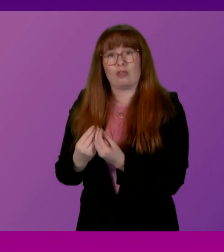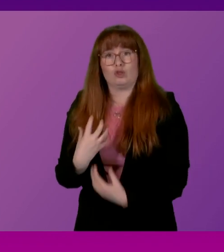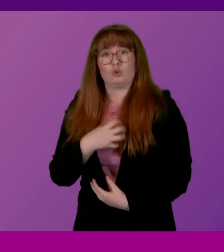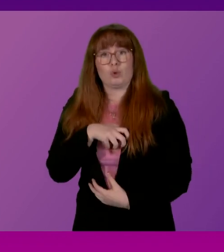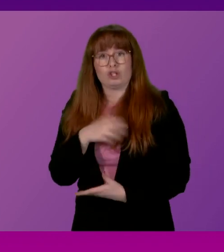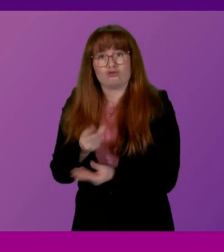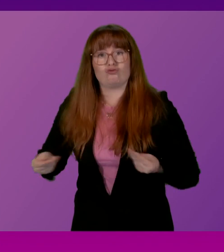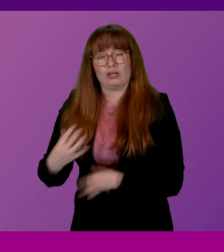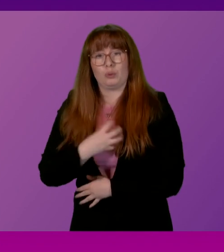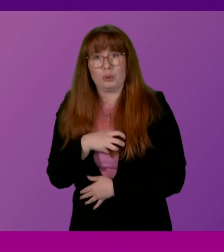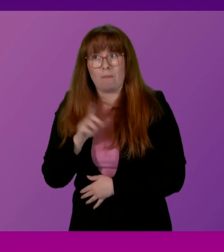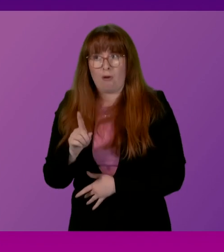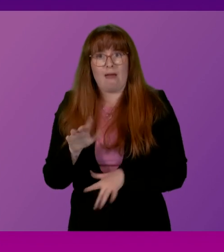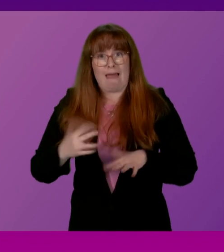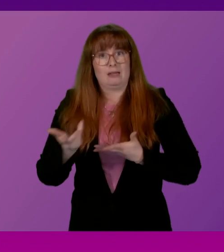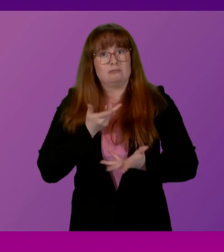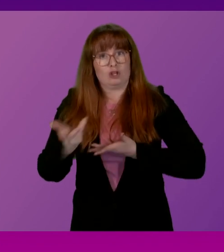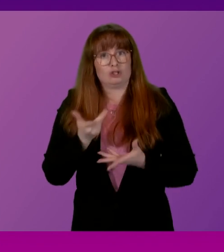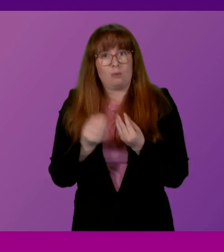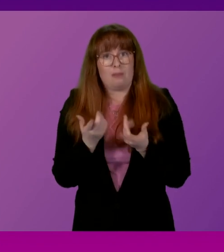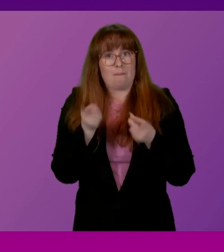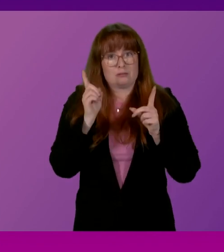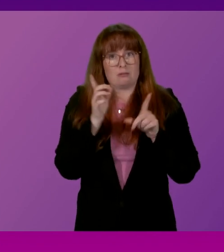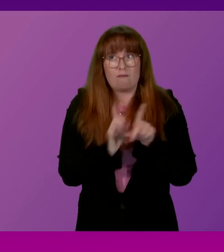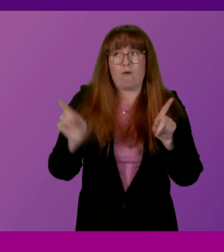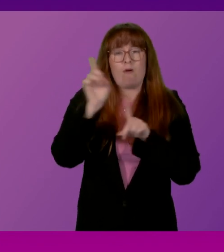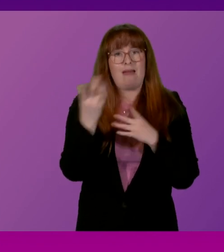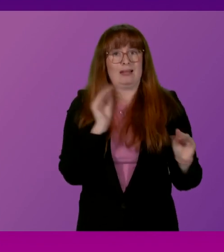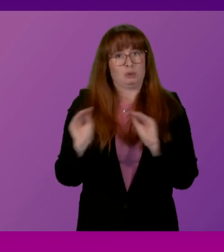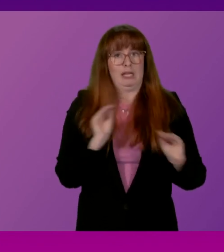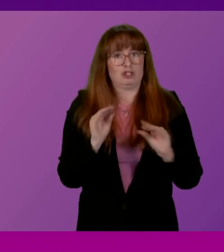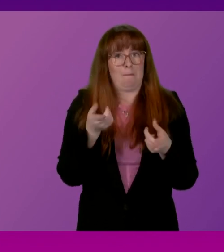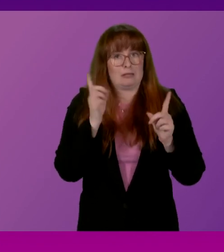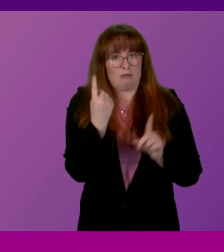In any discussion that the Minister for Higher and Further Education has had on the matter—he